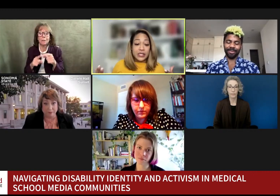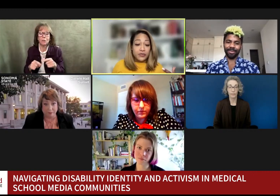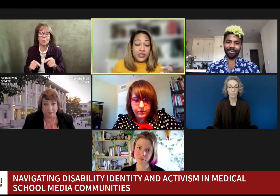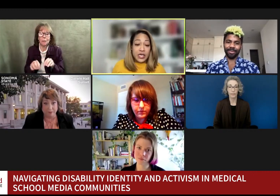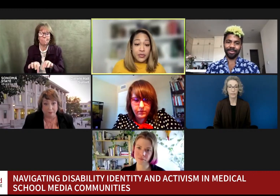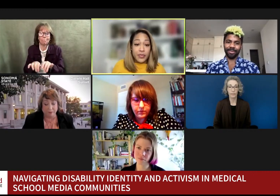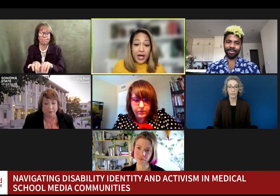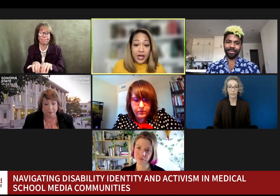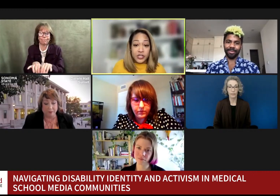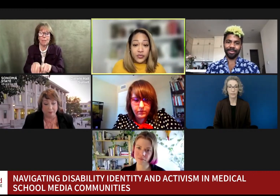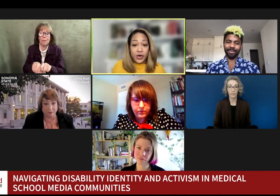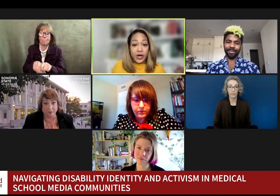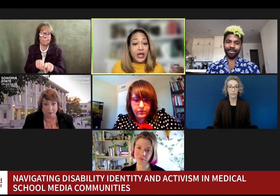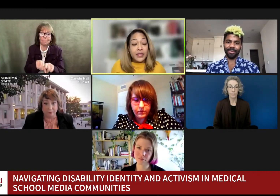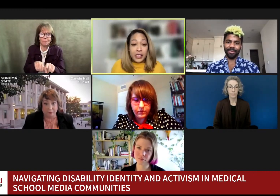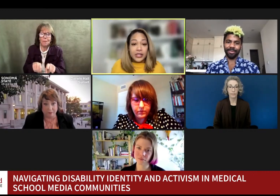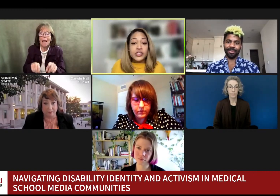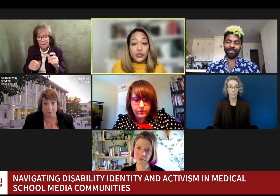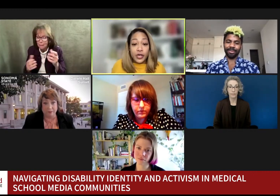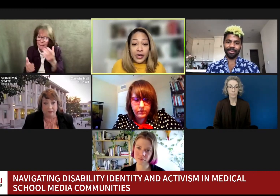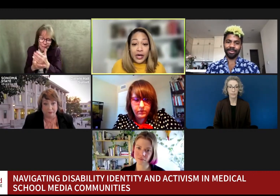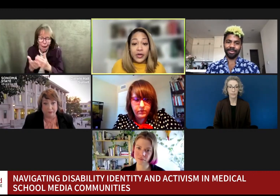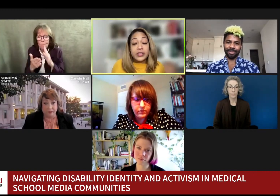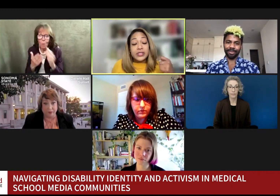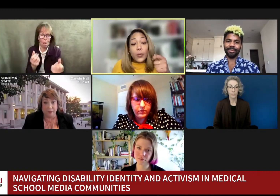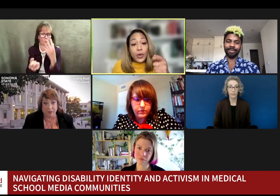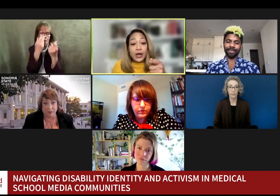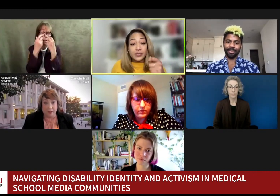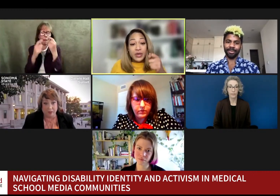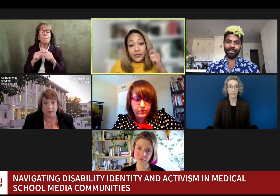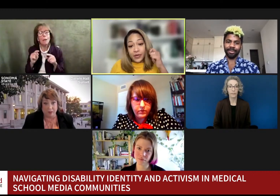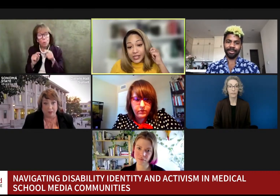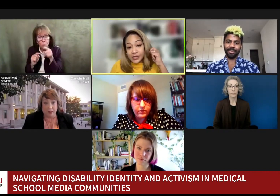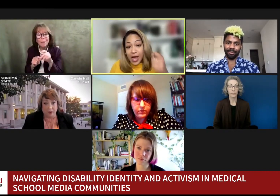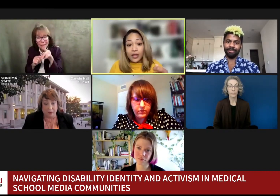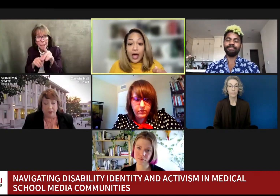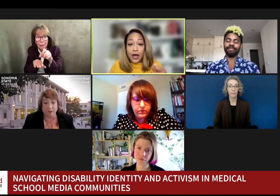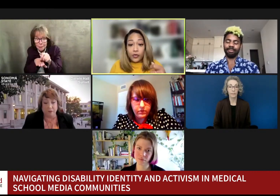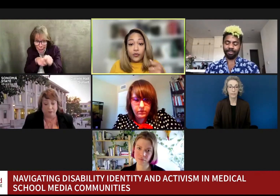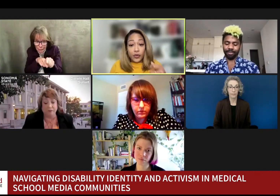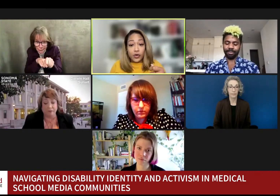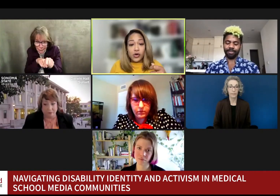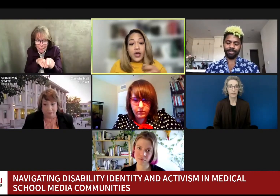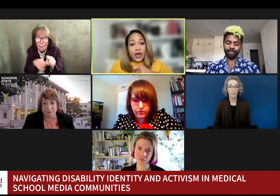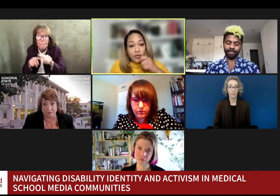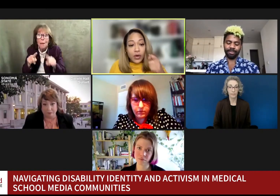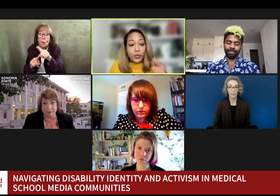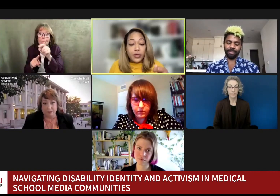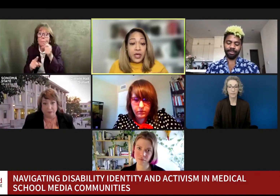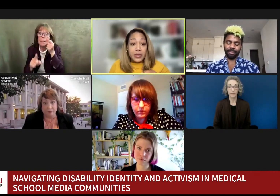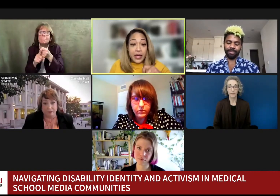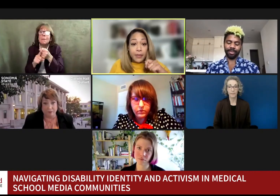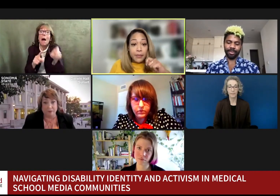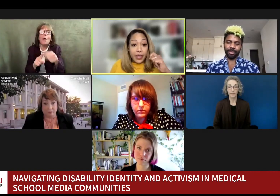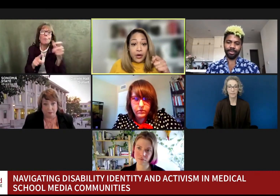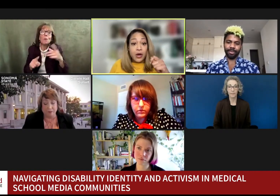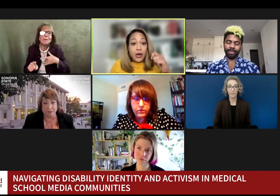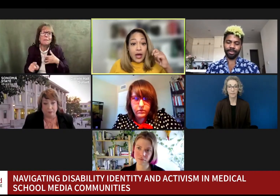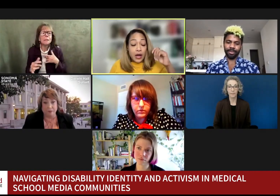And if you take the backlash for it, and at least you put it out there and someone else may feel exactly how you feel, and run with it and